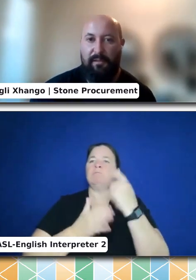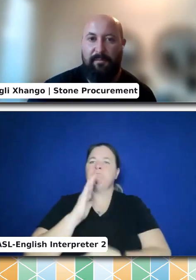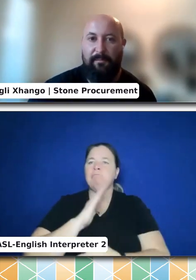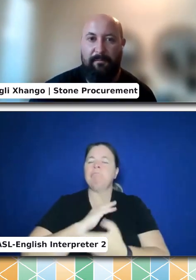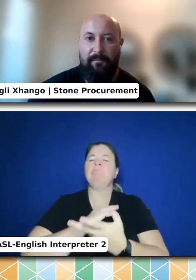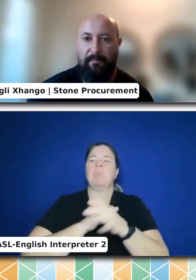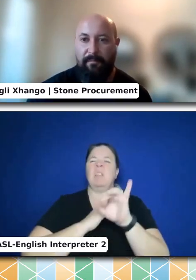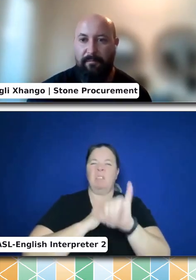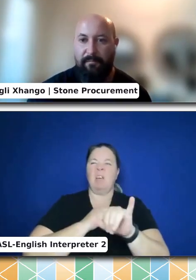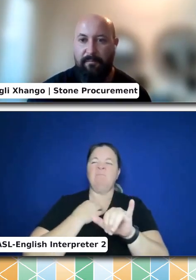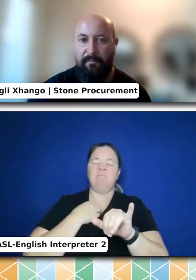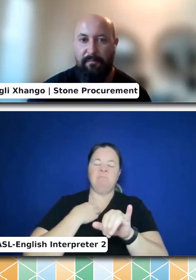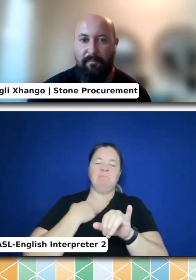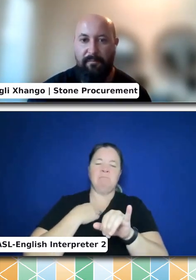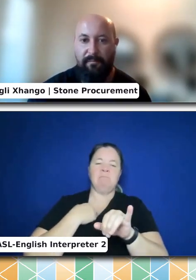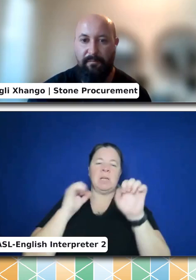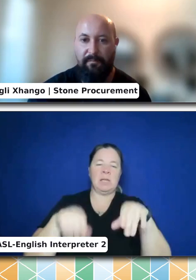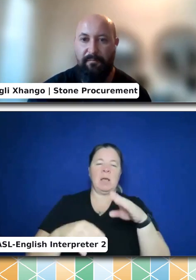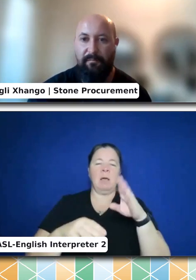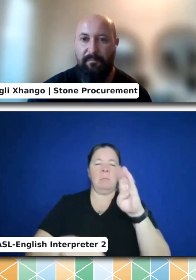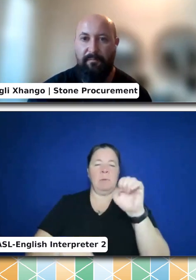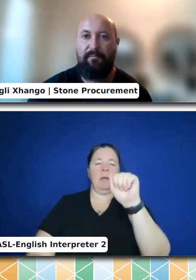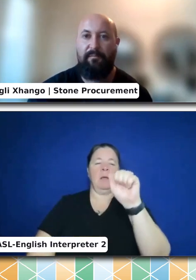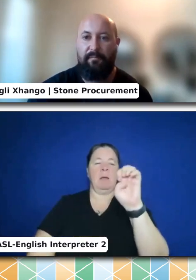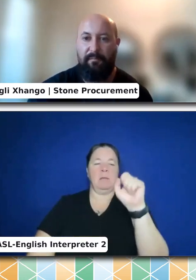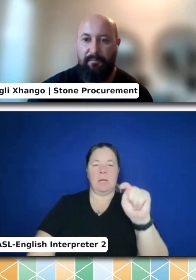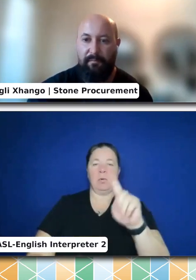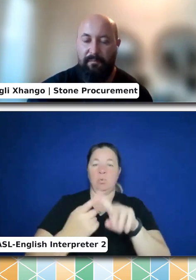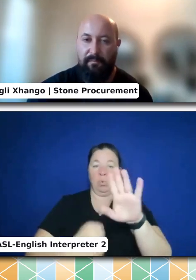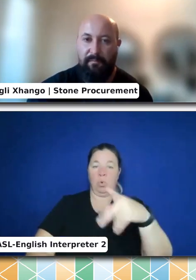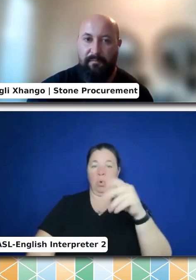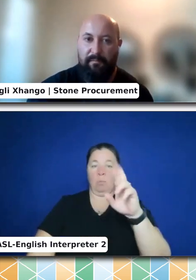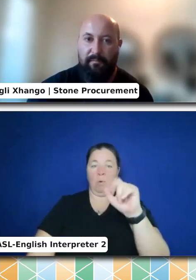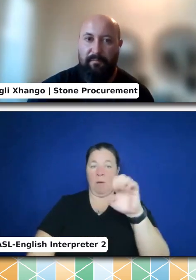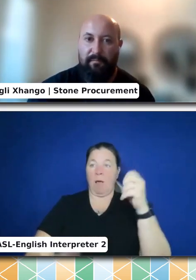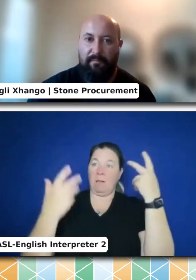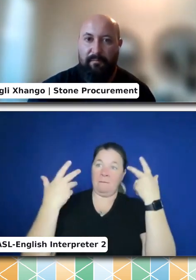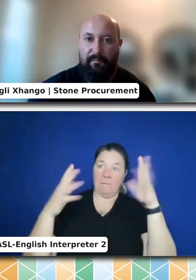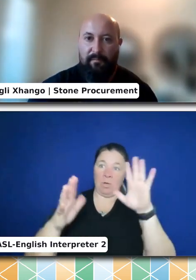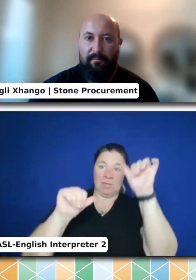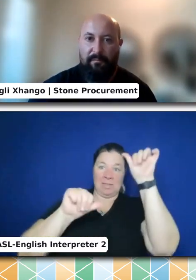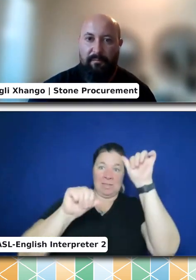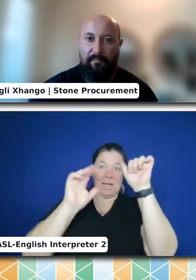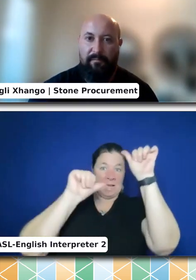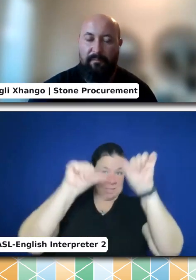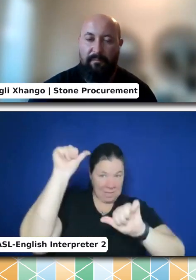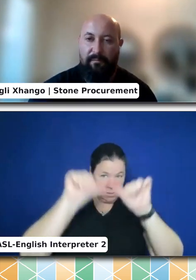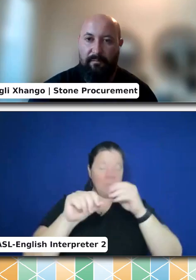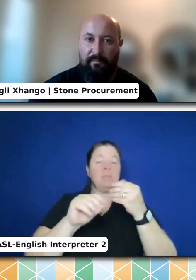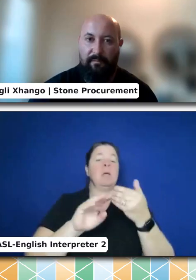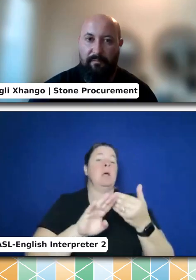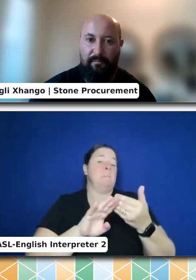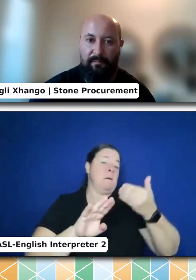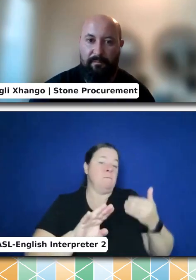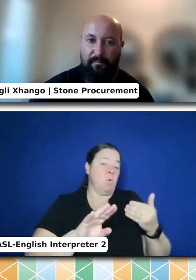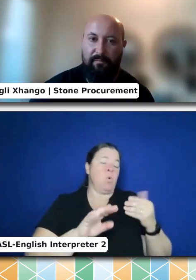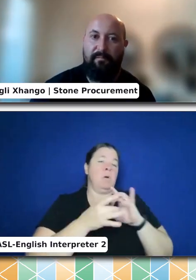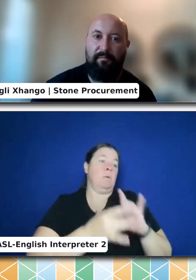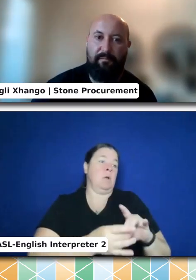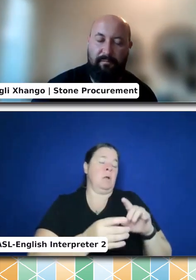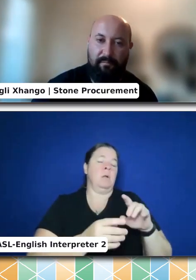Um, uh, it sounds like it's, uh, it can be an asset to your profile to complete those assessments in advance if they're relevant to your organization, or if you can set the time aside to do those.